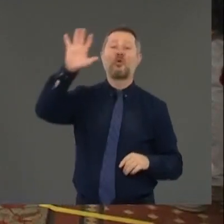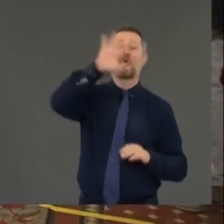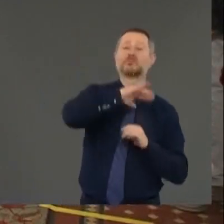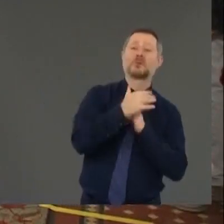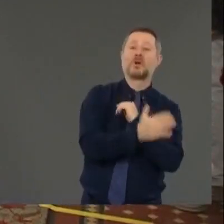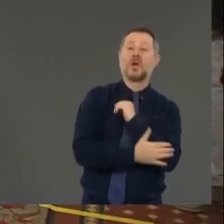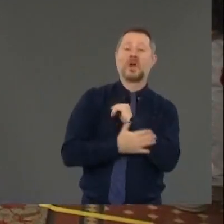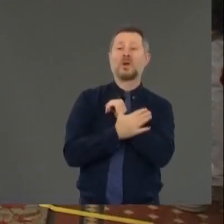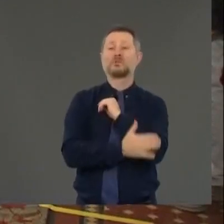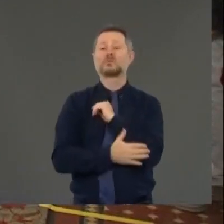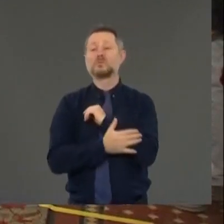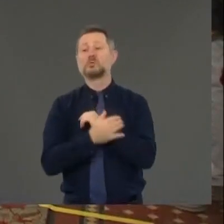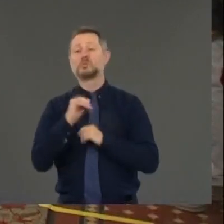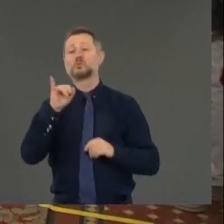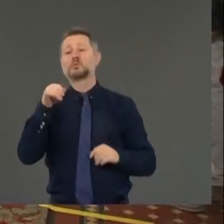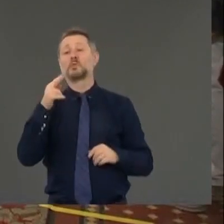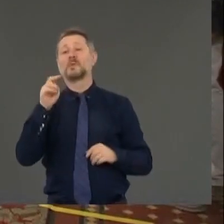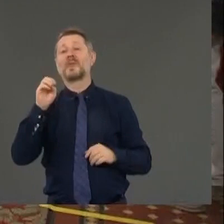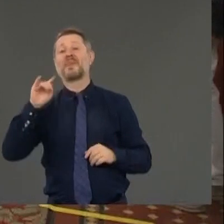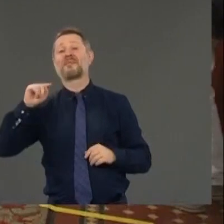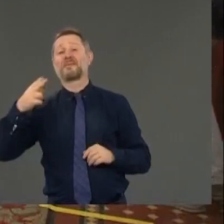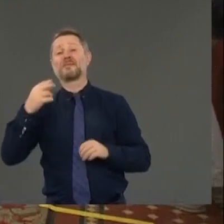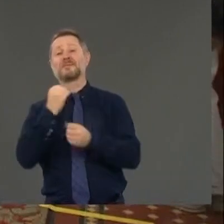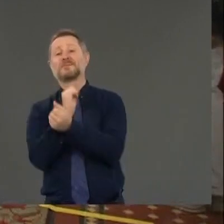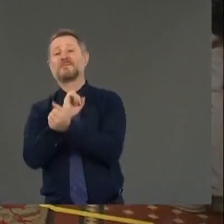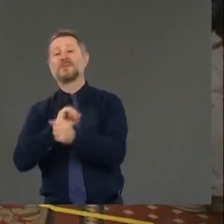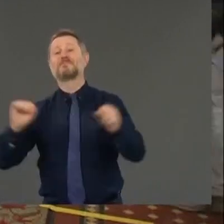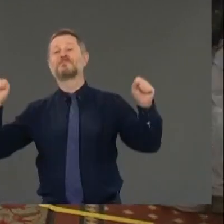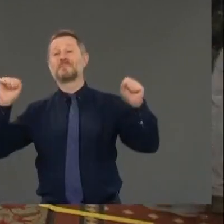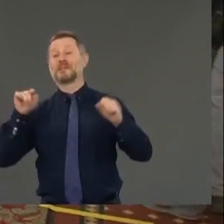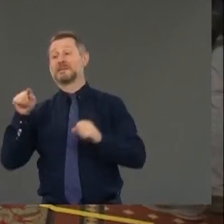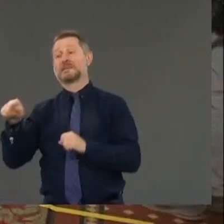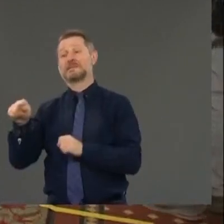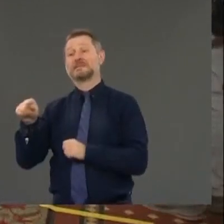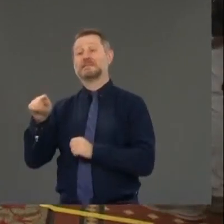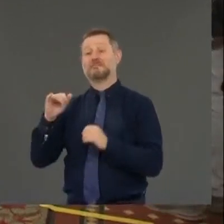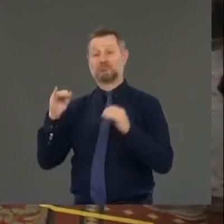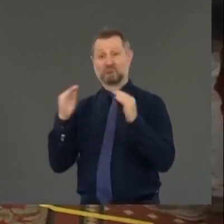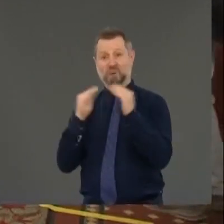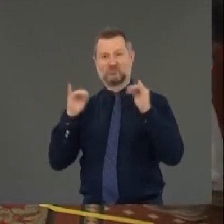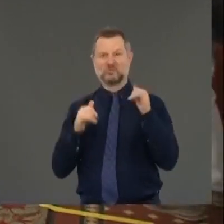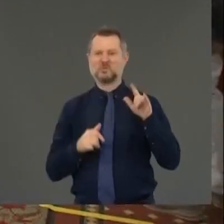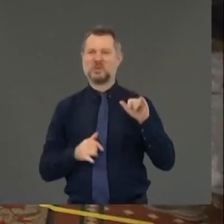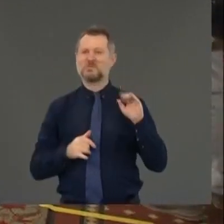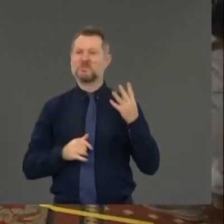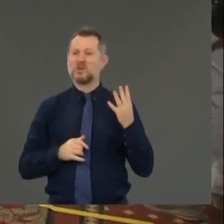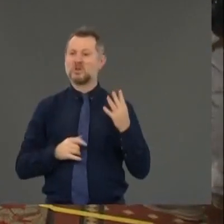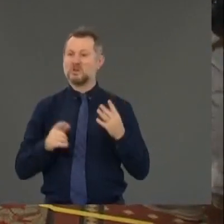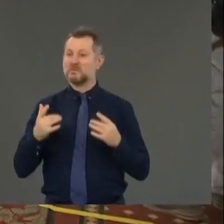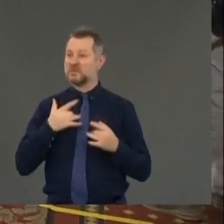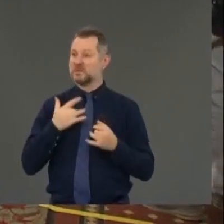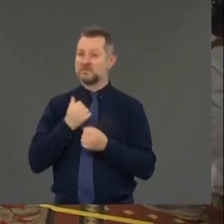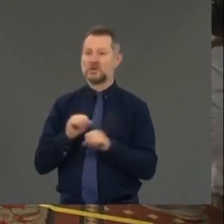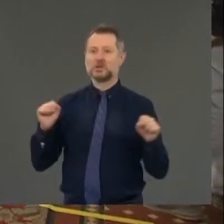CARD, BUT THESE FUNCTIONAL EQUIVALENCE OF JULY 4th FOR THE